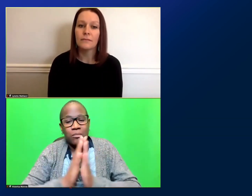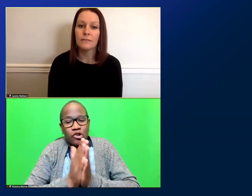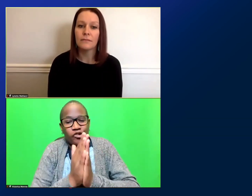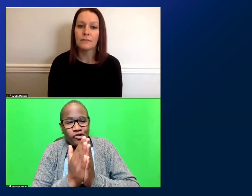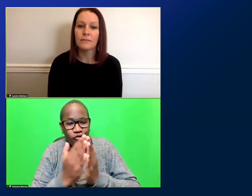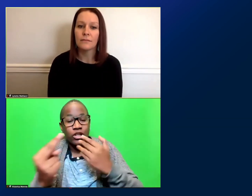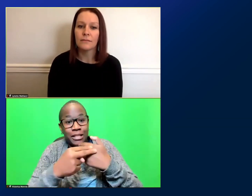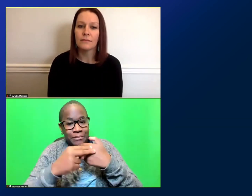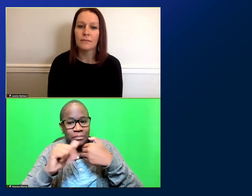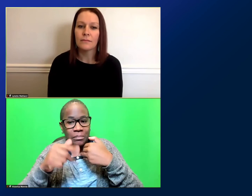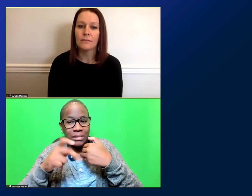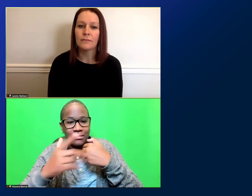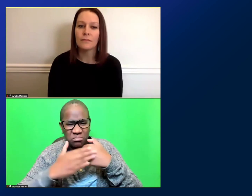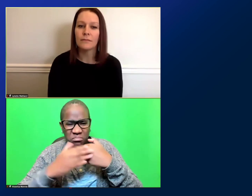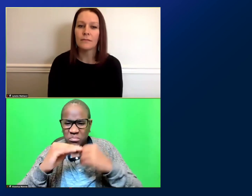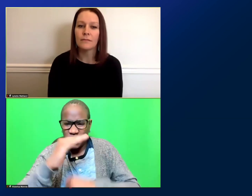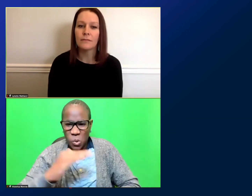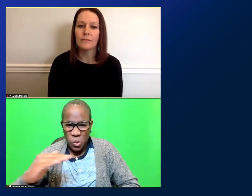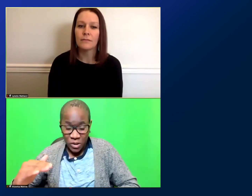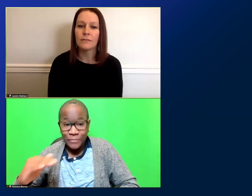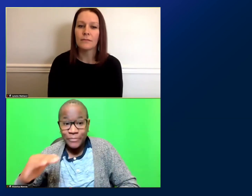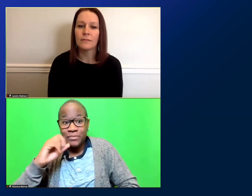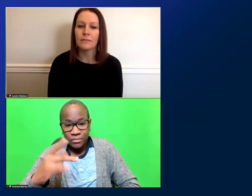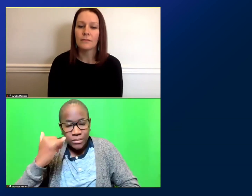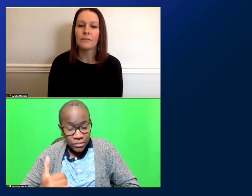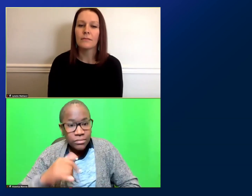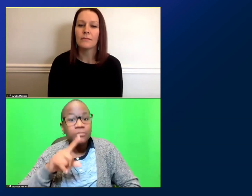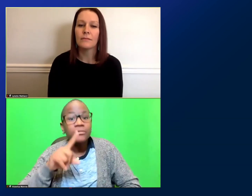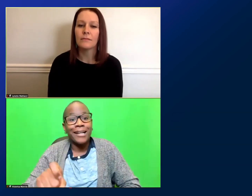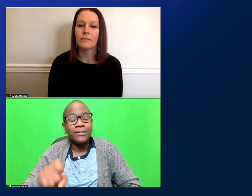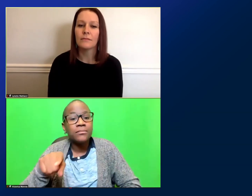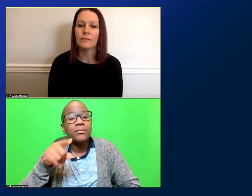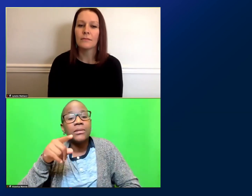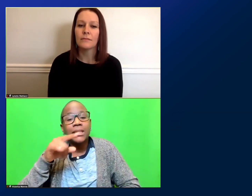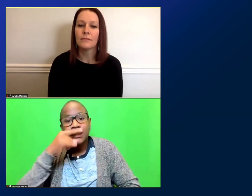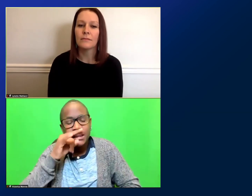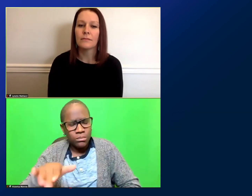so you have on the cover you know pick up three picture of the little pig so you can ask the